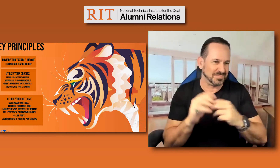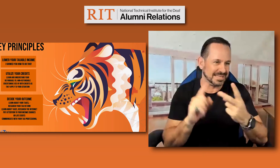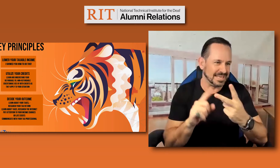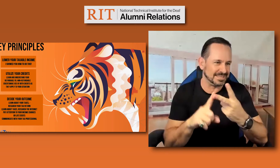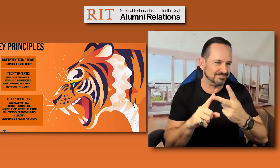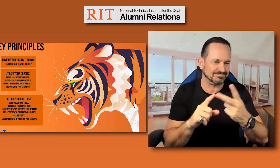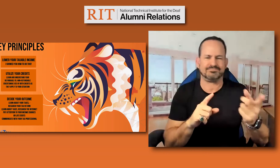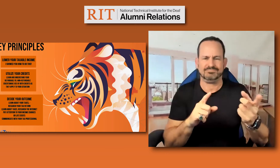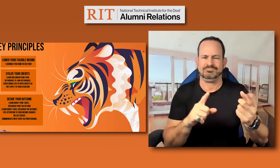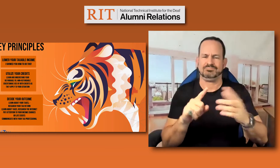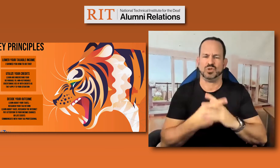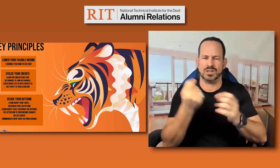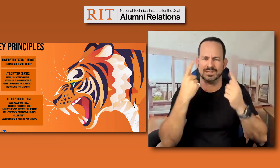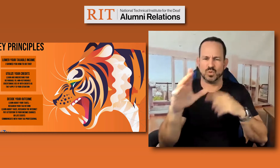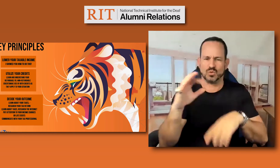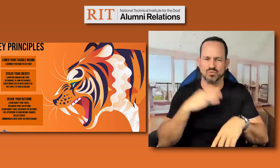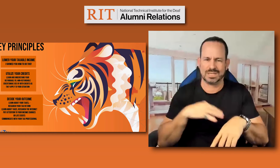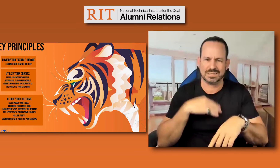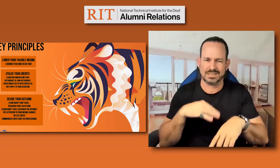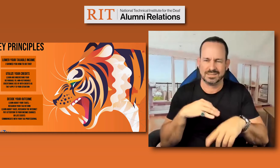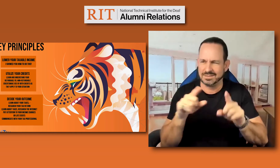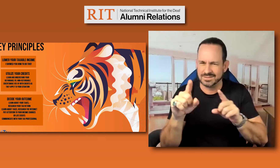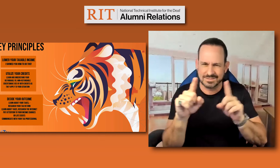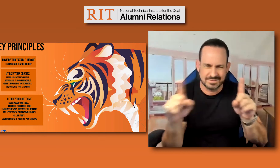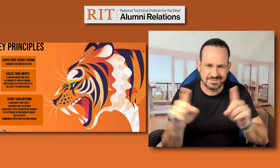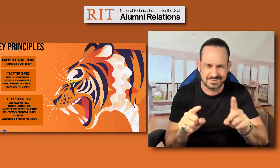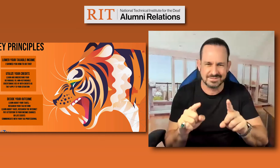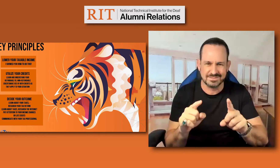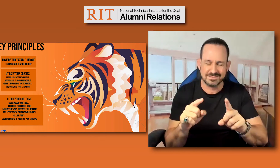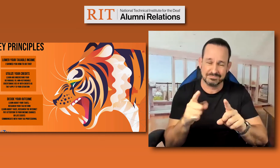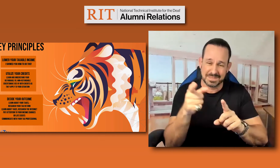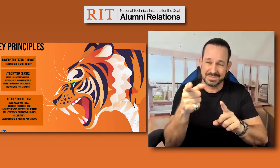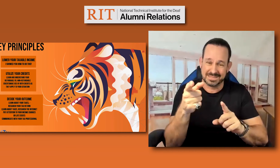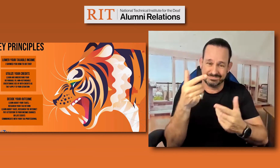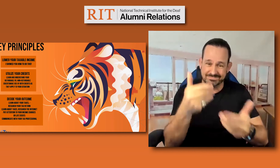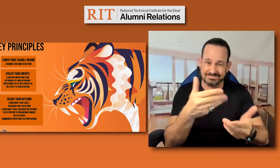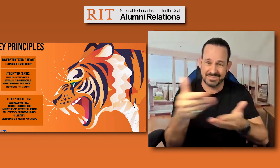Use those deductions. Understand your credits.